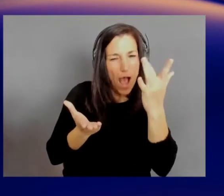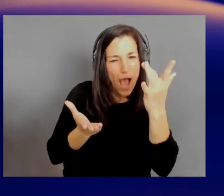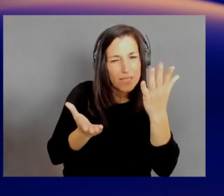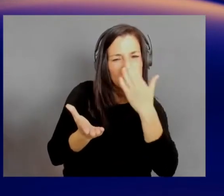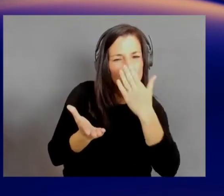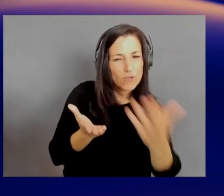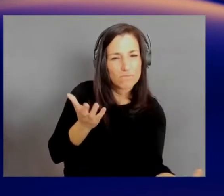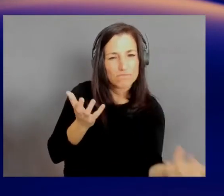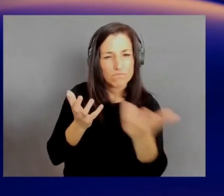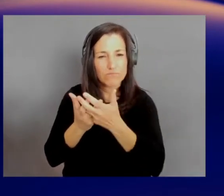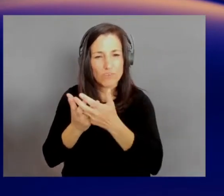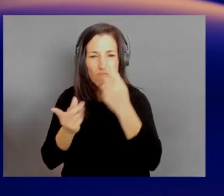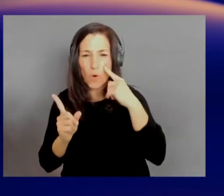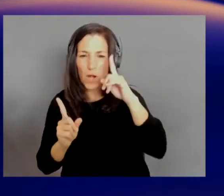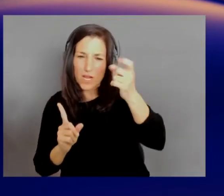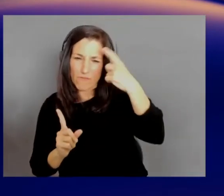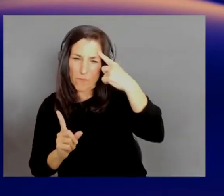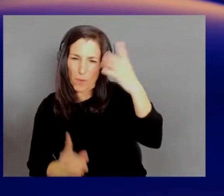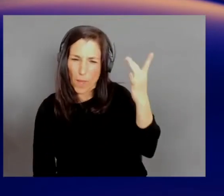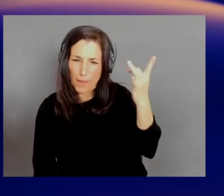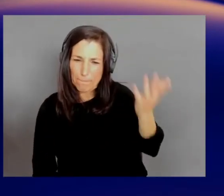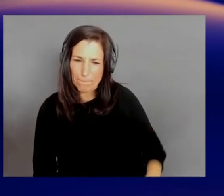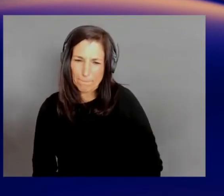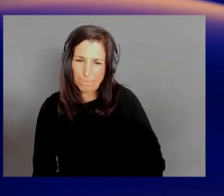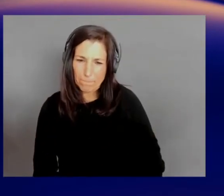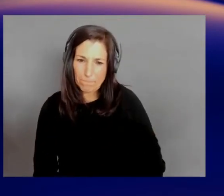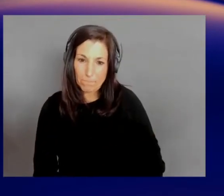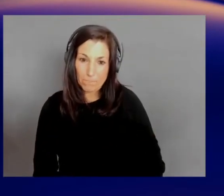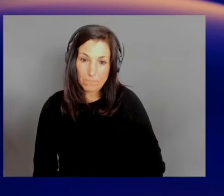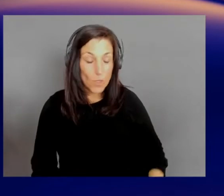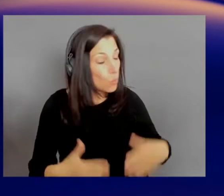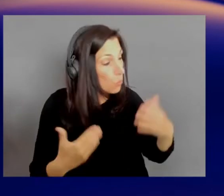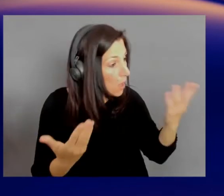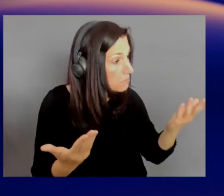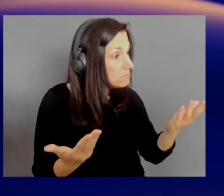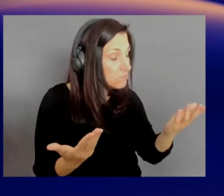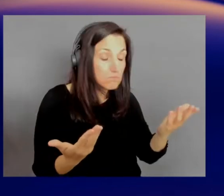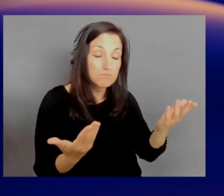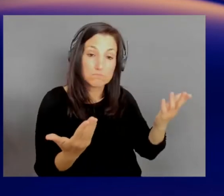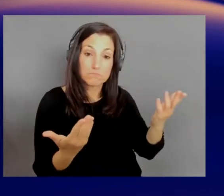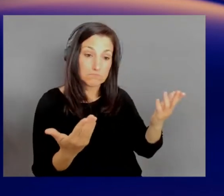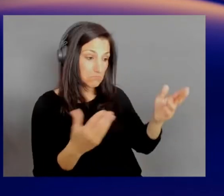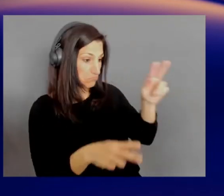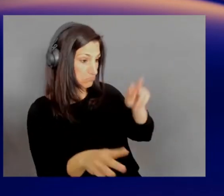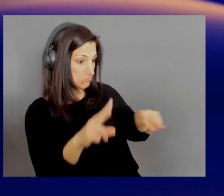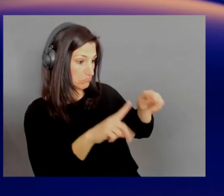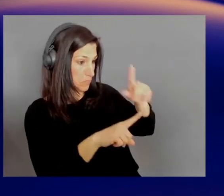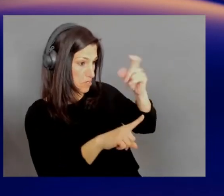So when you look at governments, most of the time when we look at government customers,